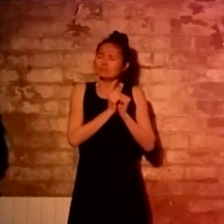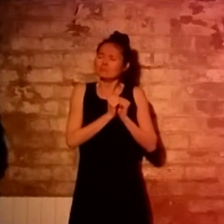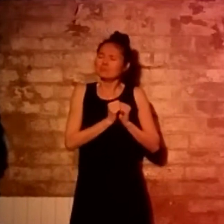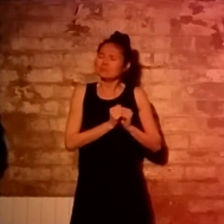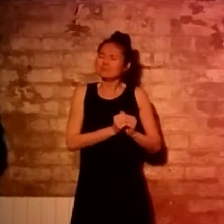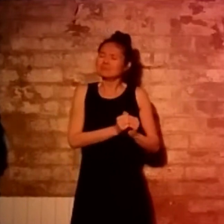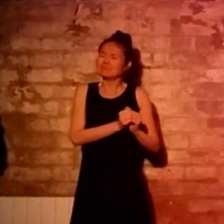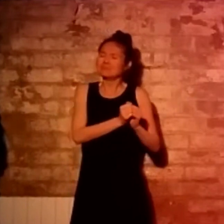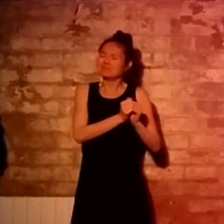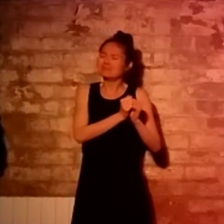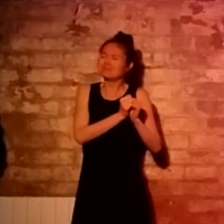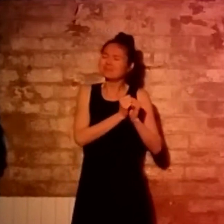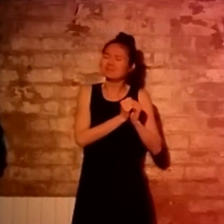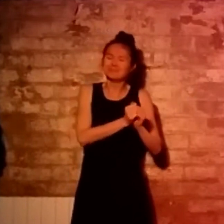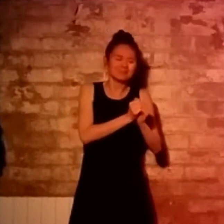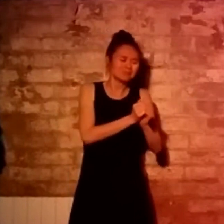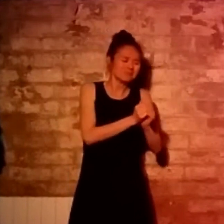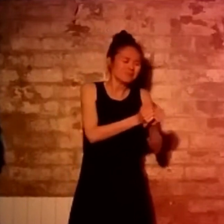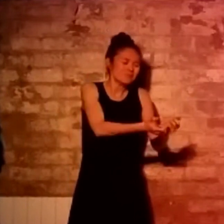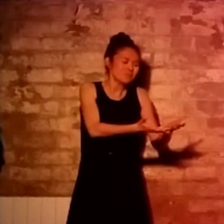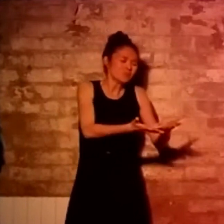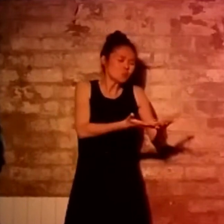cast me in love’s nominated sway.